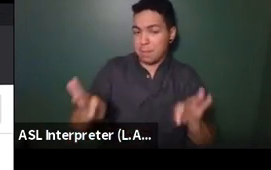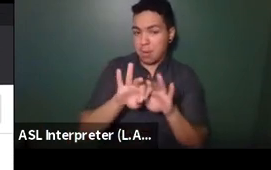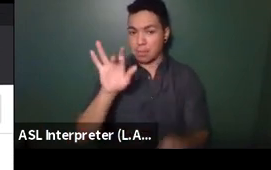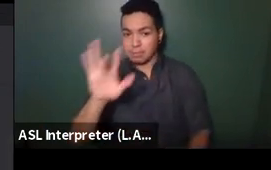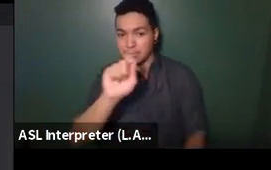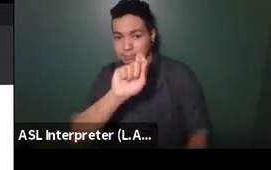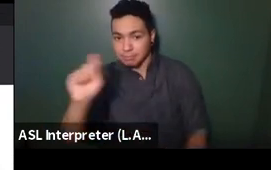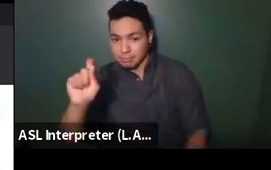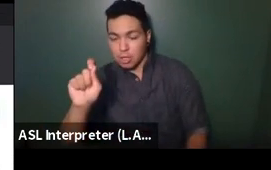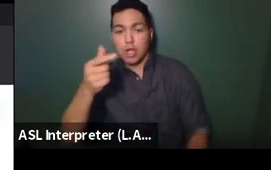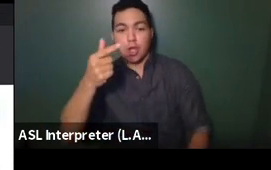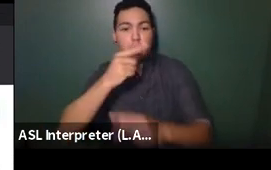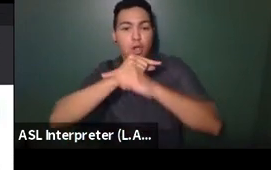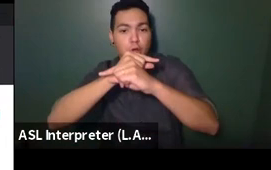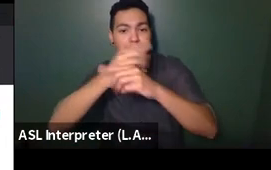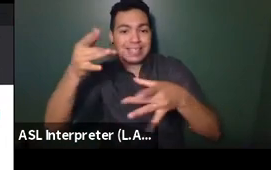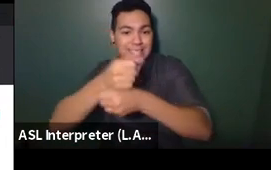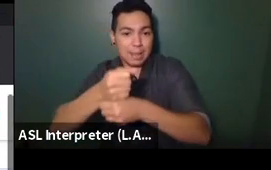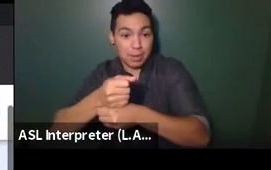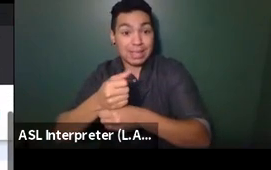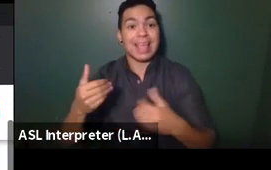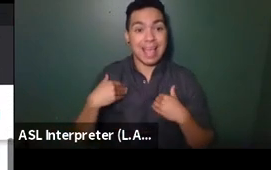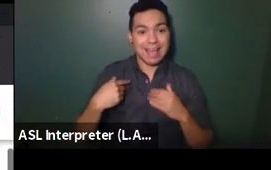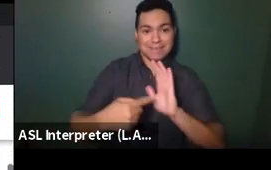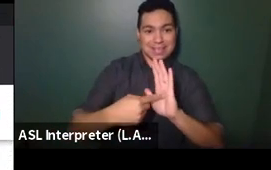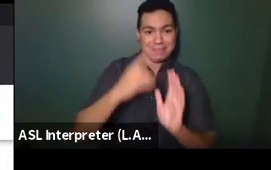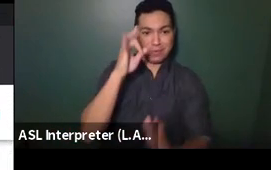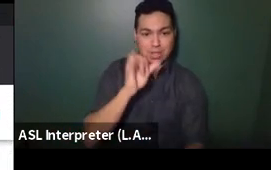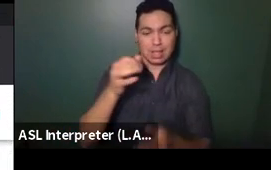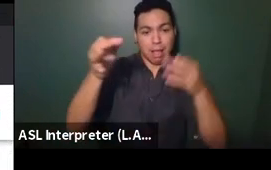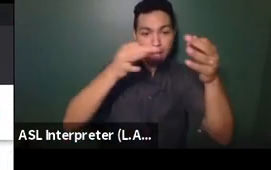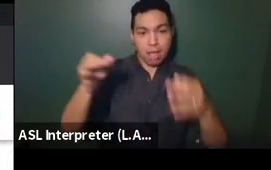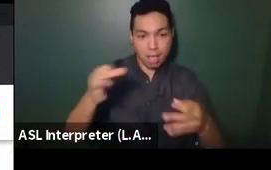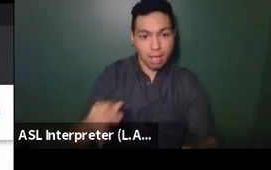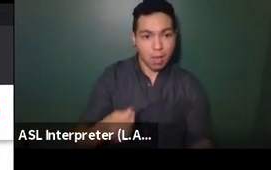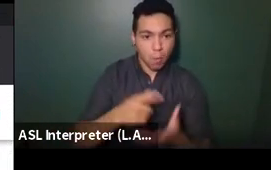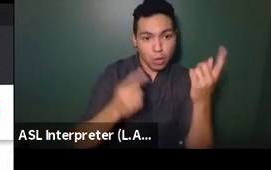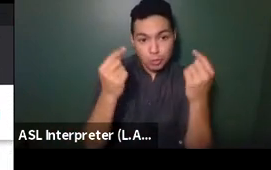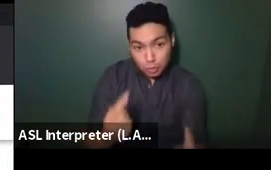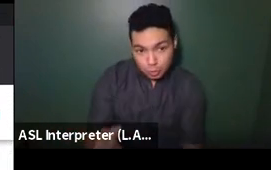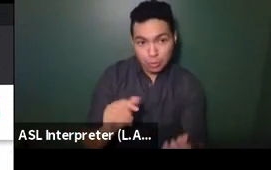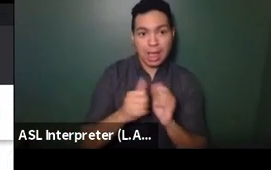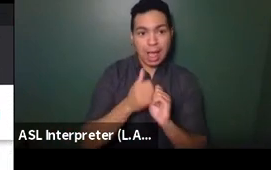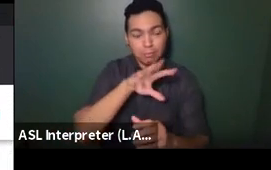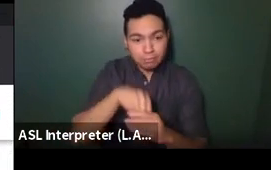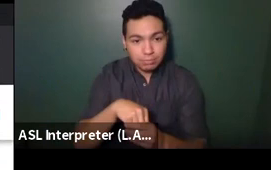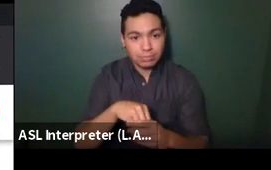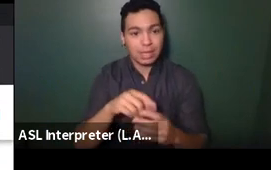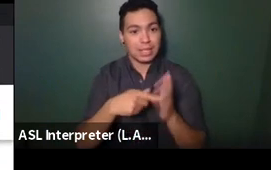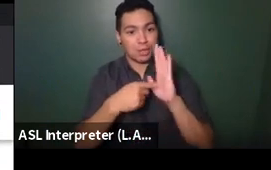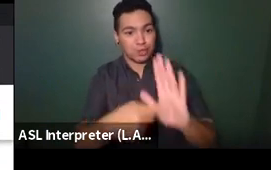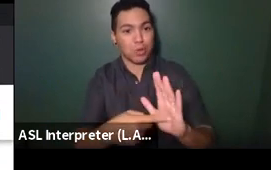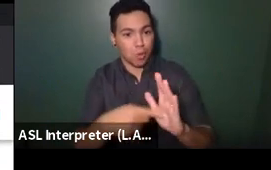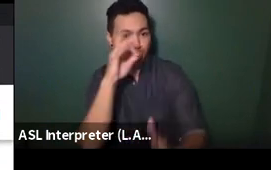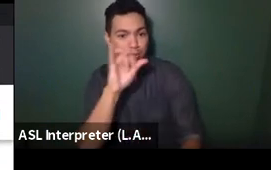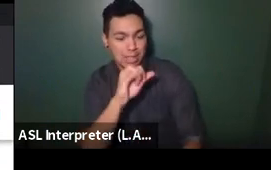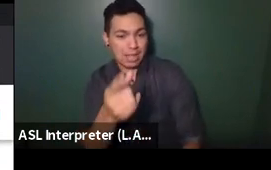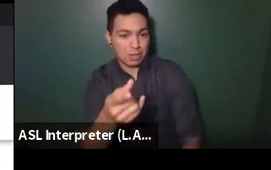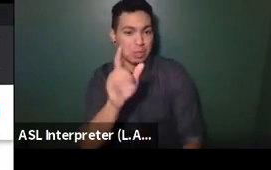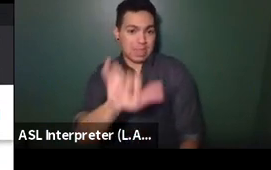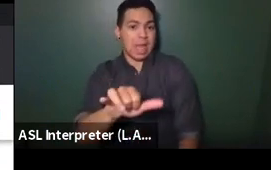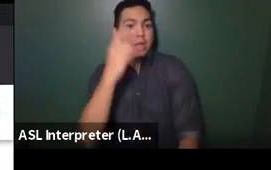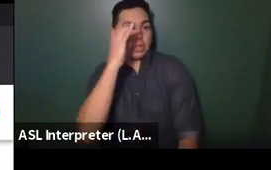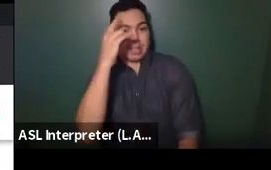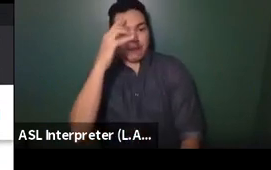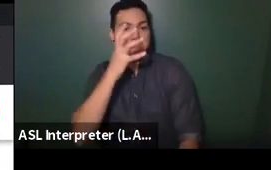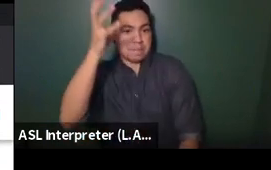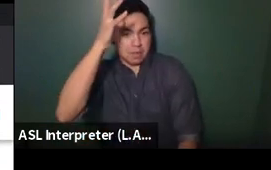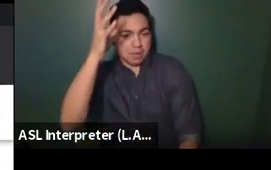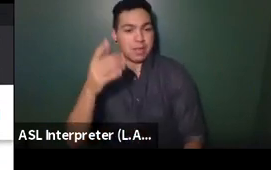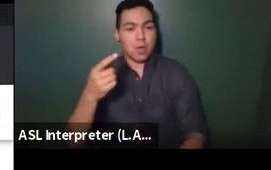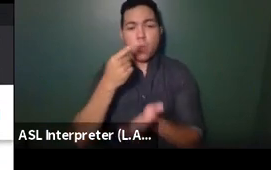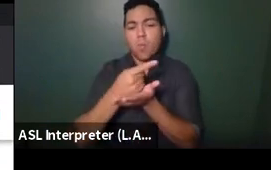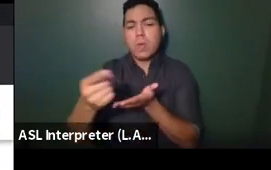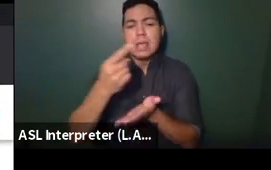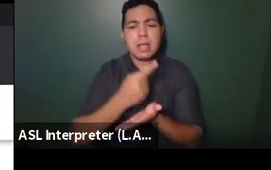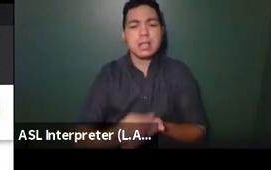Katherine Livick - ESD 112: And they actually have an example here. And it tells us all about what they do, what they would get. So this is what a parent would get. And it's a weekly summary that goes out